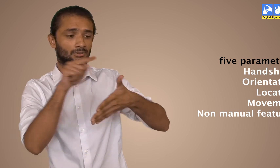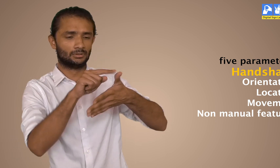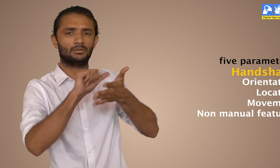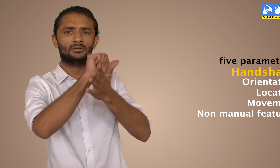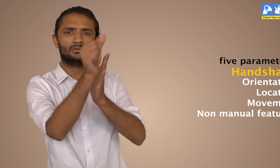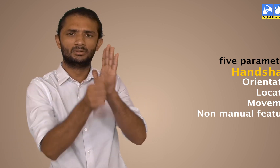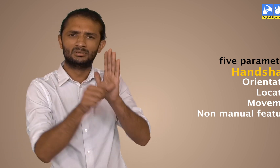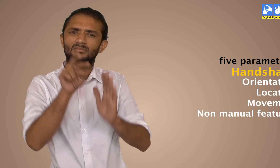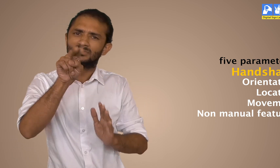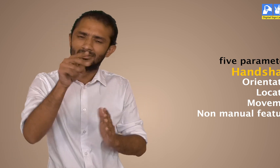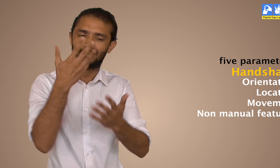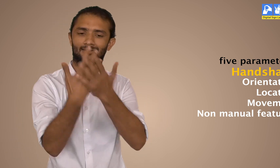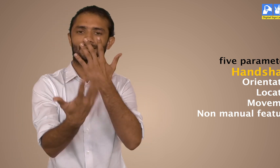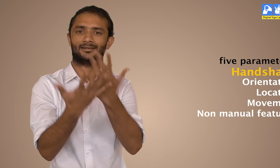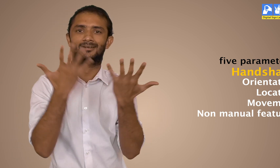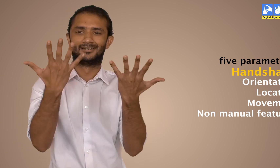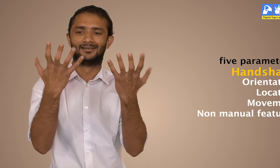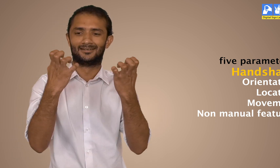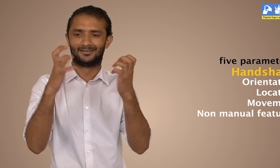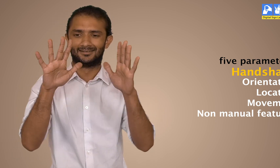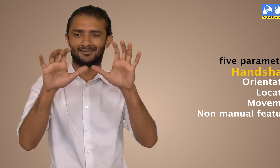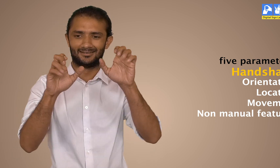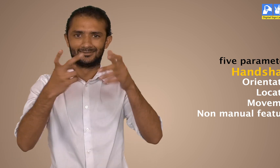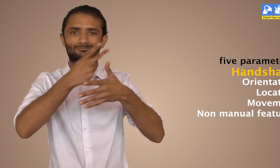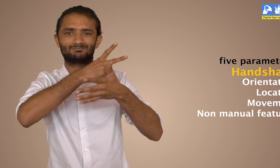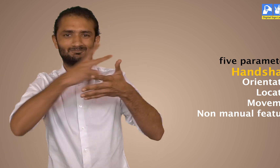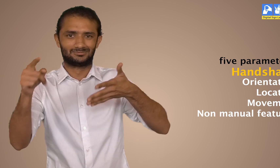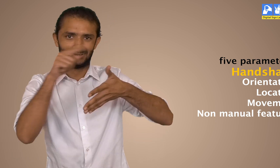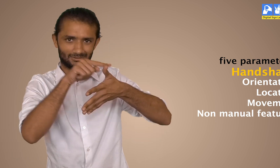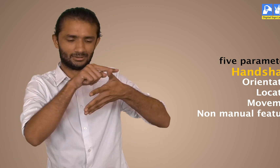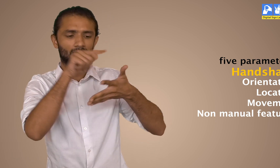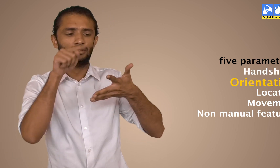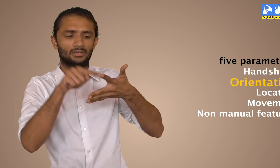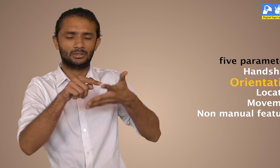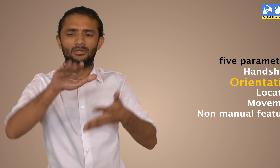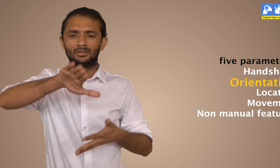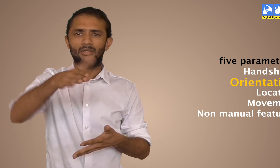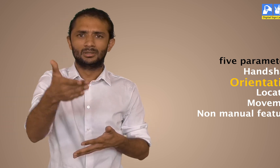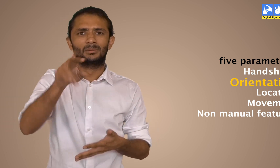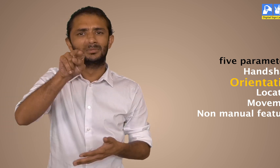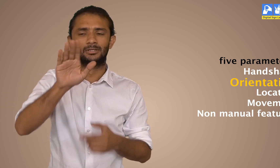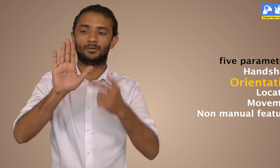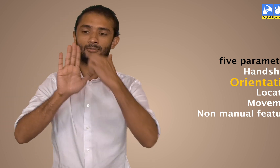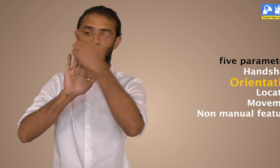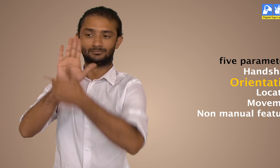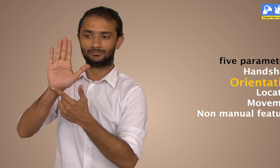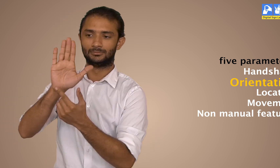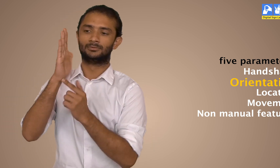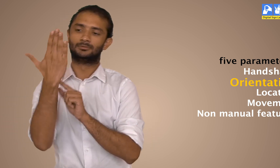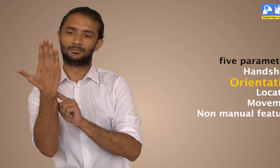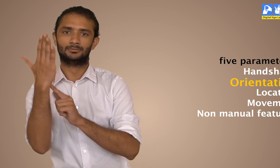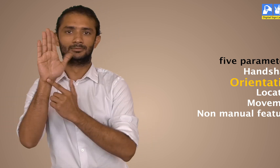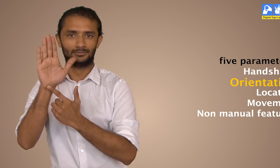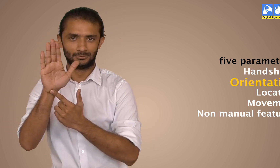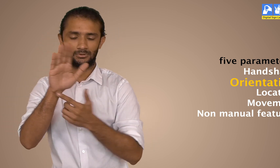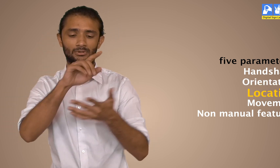Handshape- Which Handshape has been used for signing. Orientation- position of the palm.